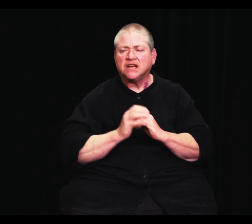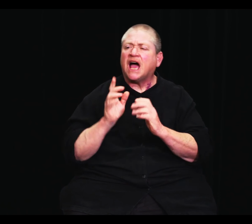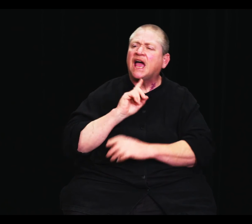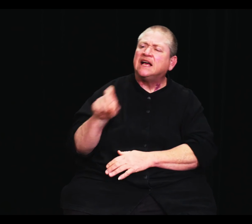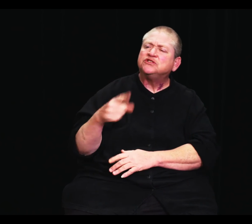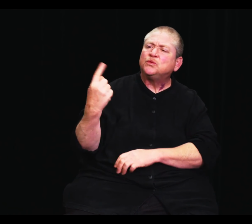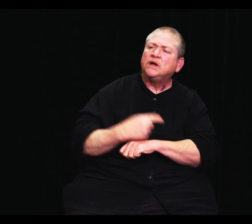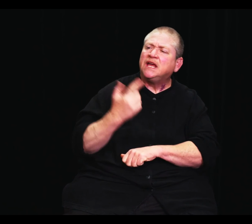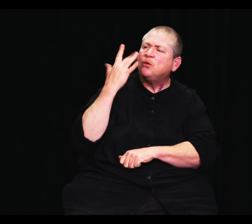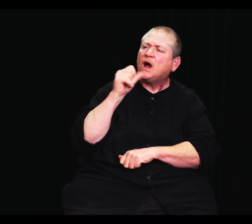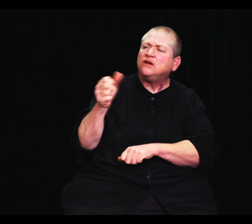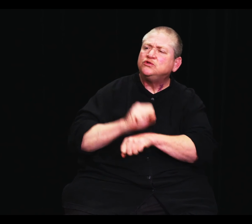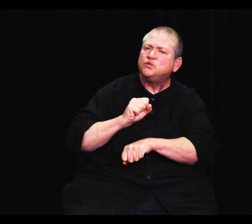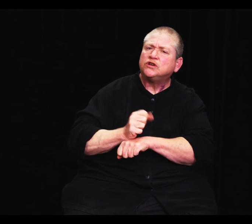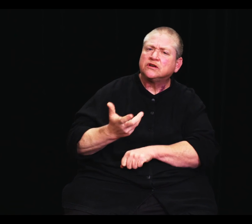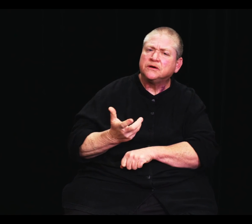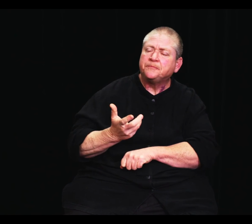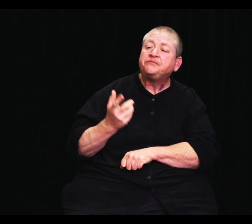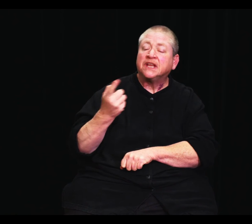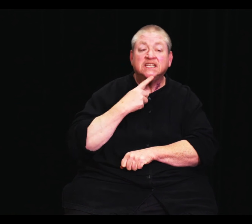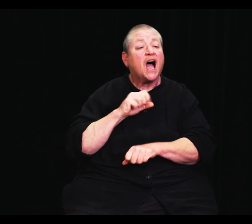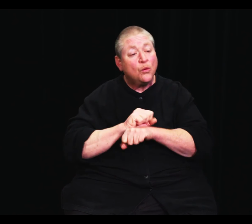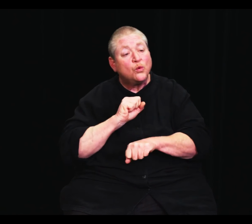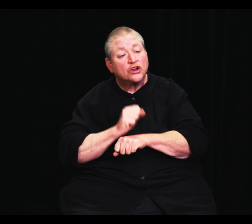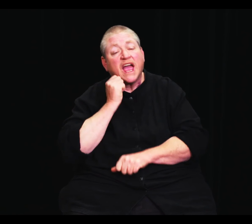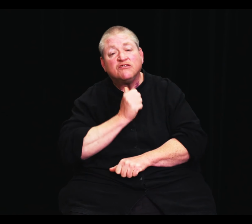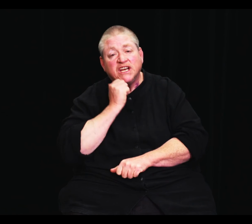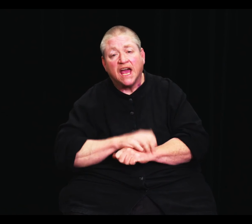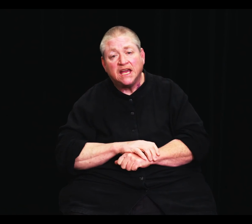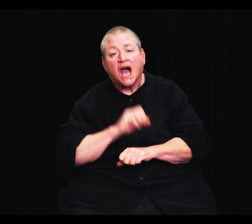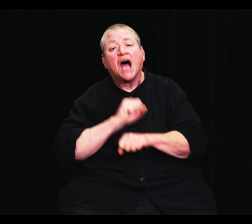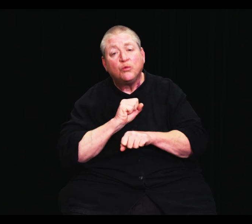She did this because she knew the importance of receiving an education.